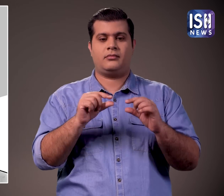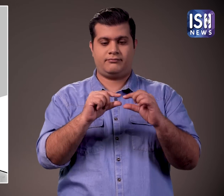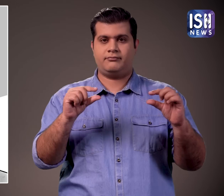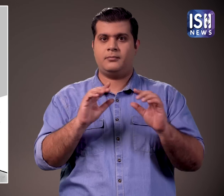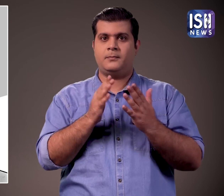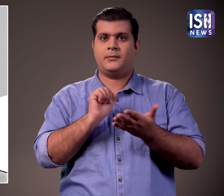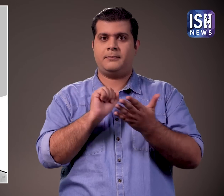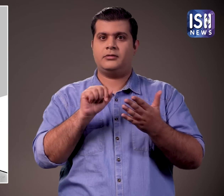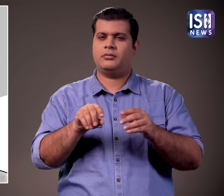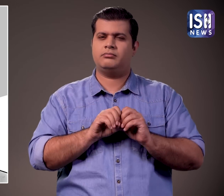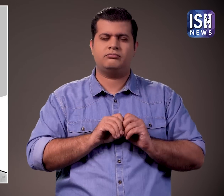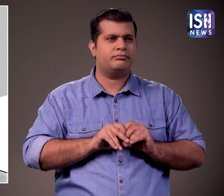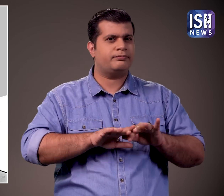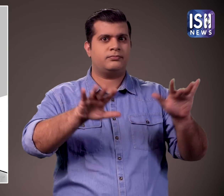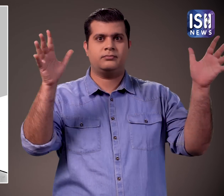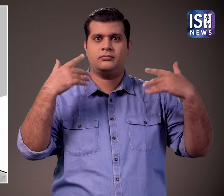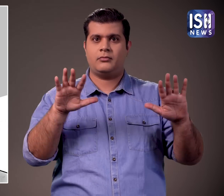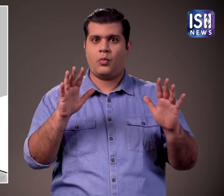This publication was widely popular.